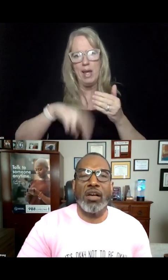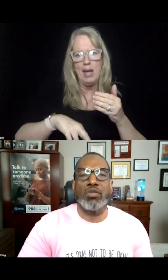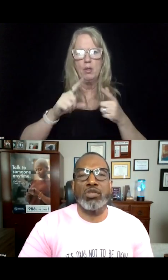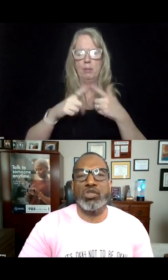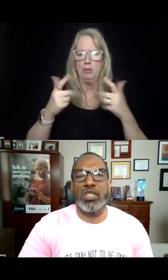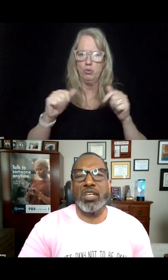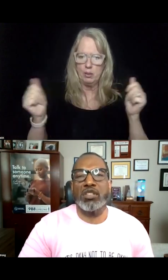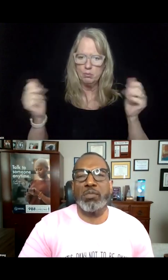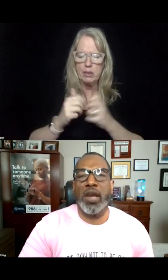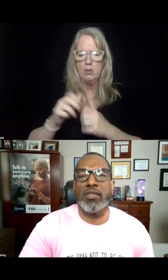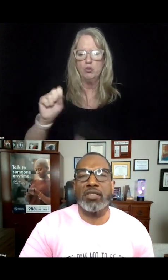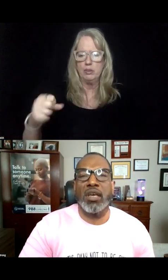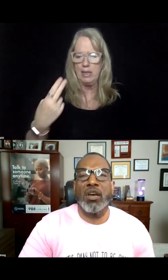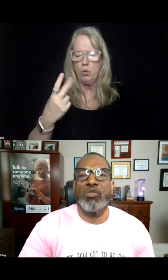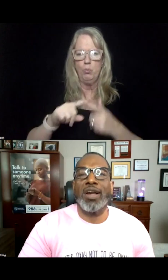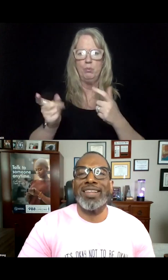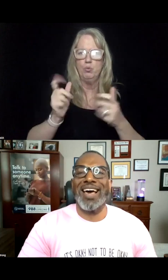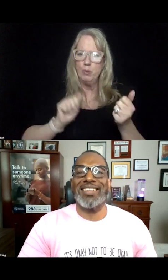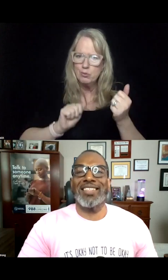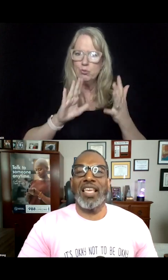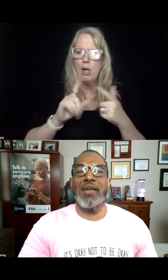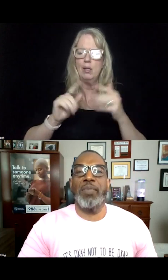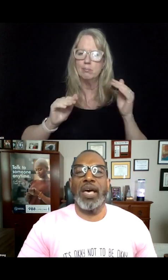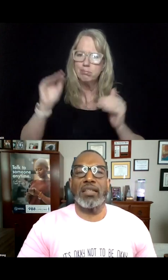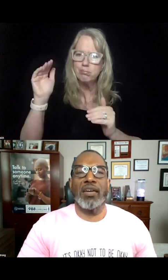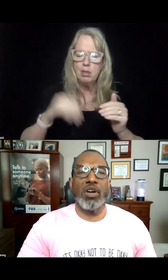STAKEHOLDERS TO ADDRESS DESPAIRS AND RECOGNIZING THE IMPACT OF